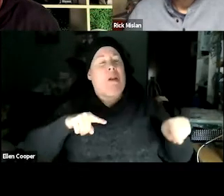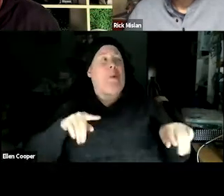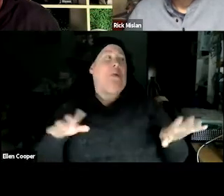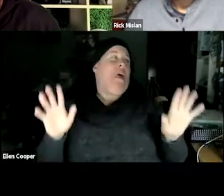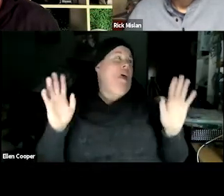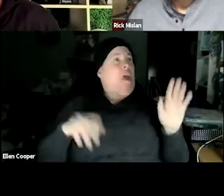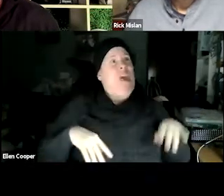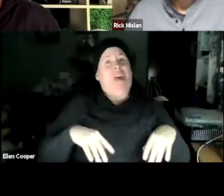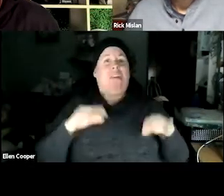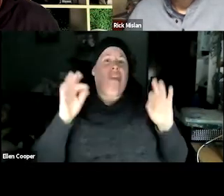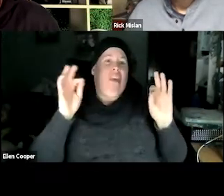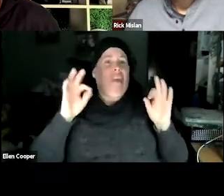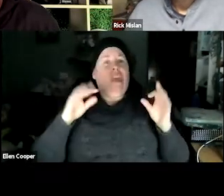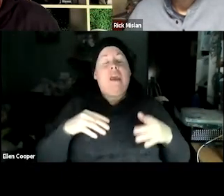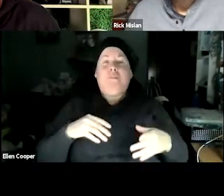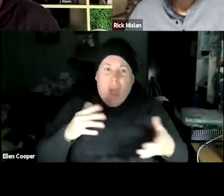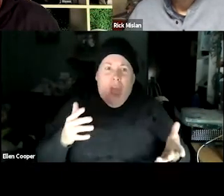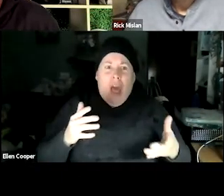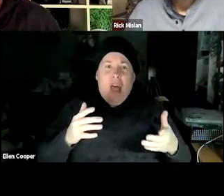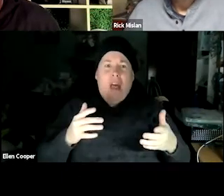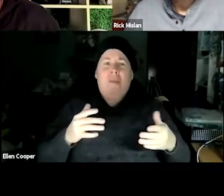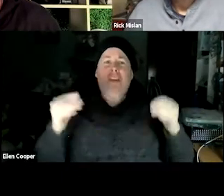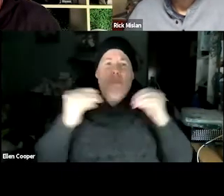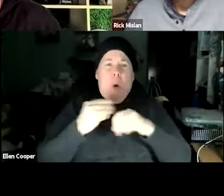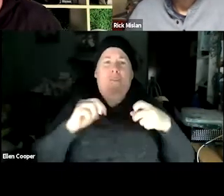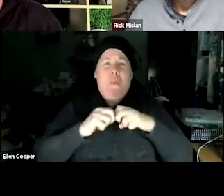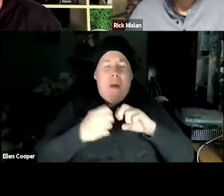CalebBarlow: And you know, you see people just their inability to make a decision,